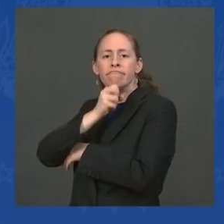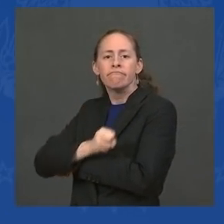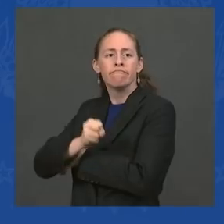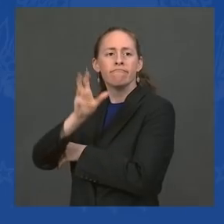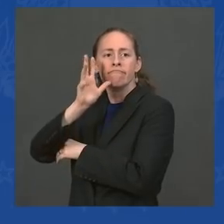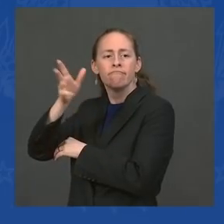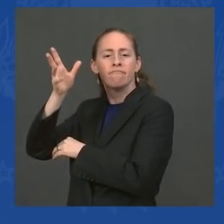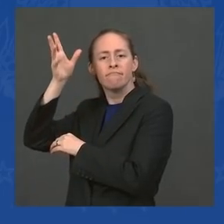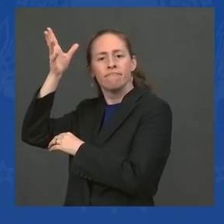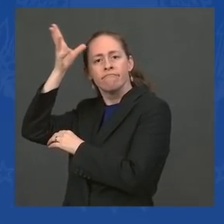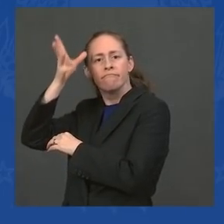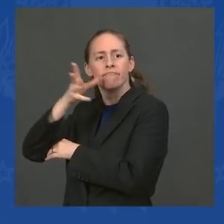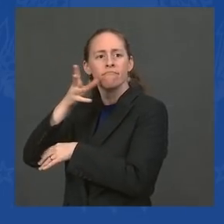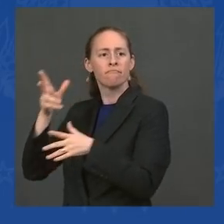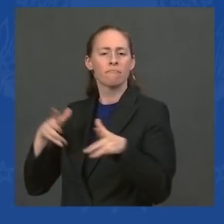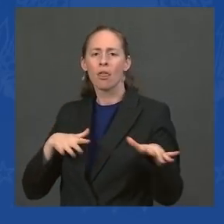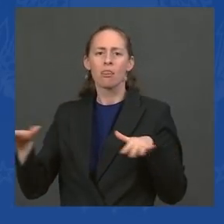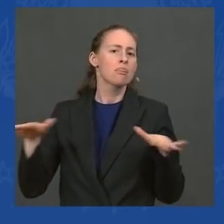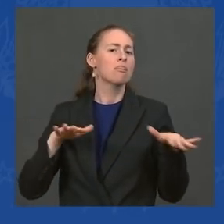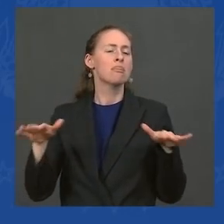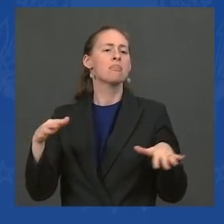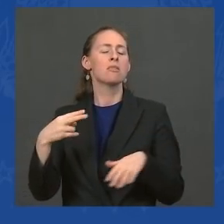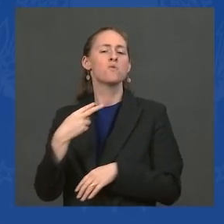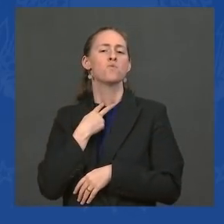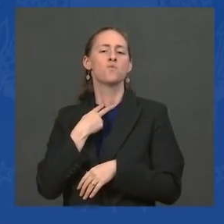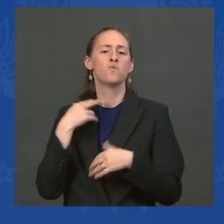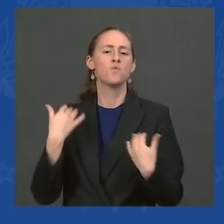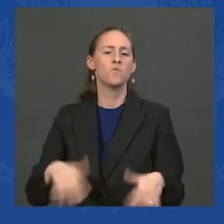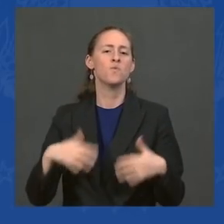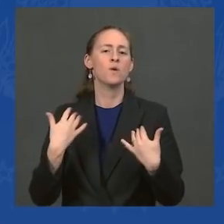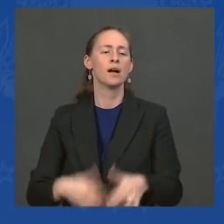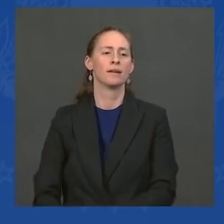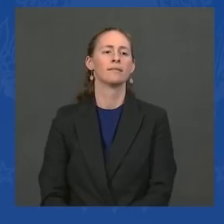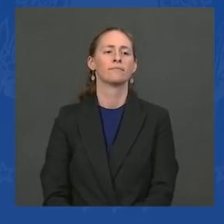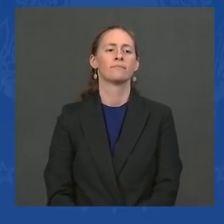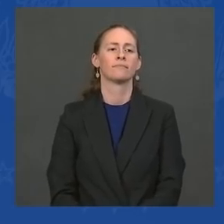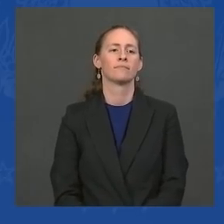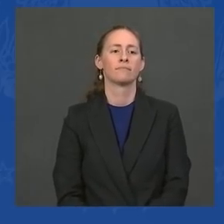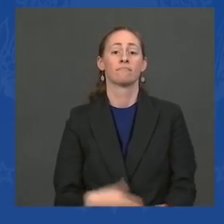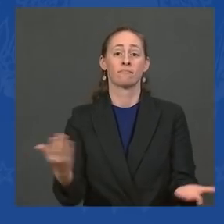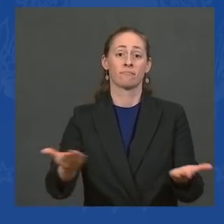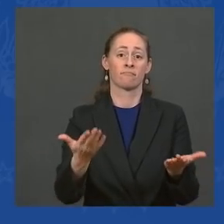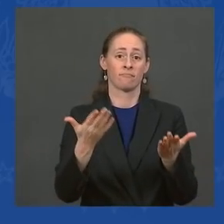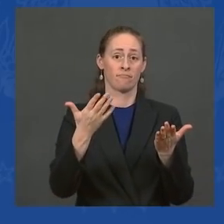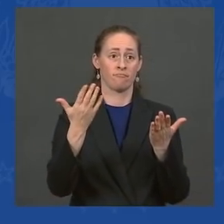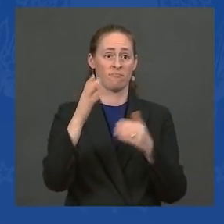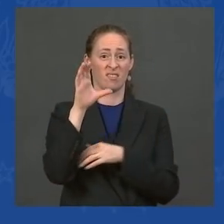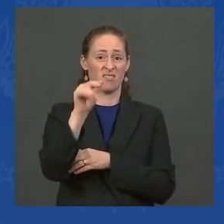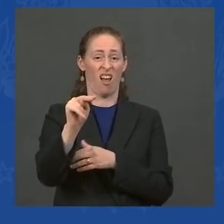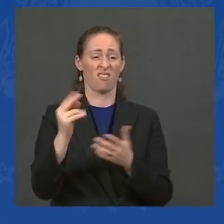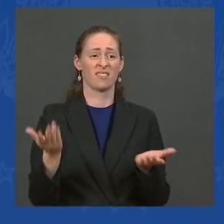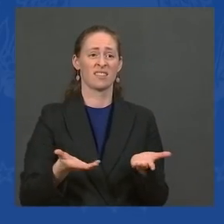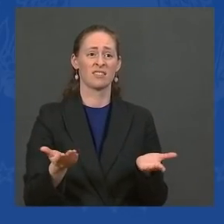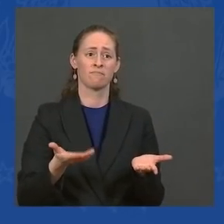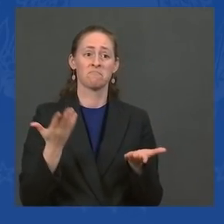Here in Connecticut, the average annual cost to bring your toddler to a quality childcare center is about $16,000 a year.